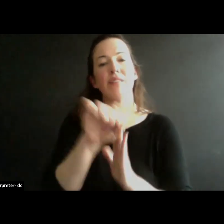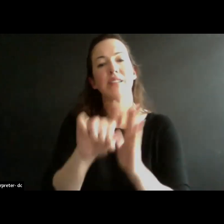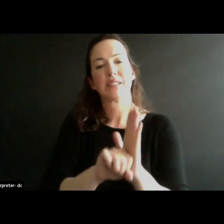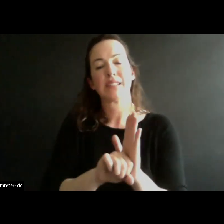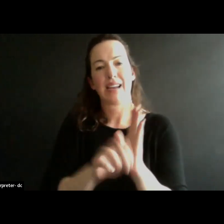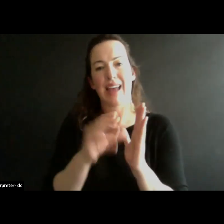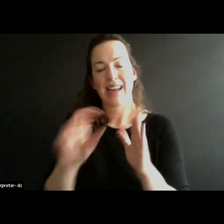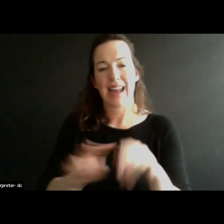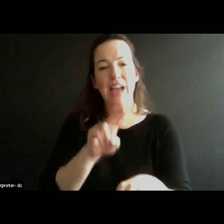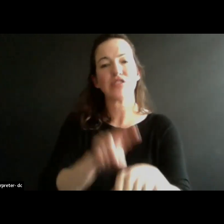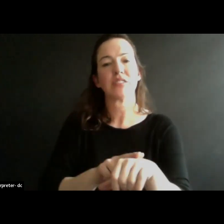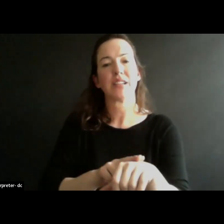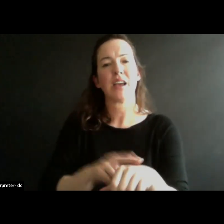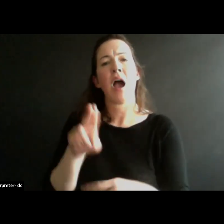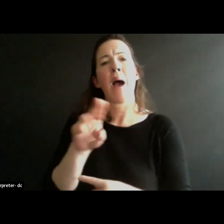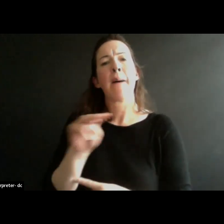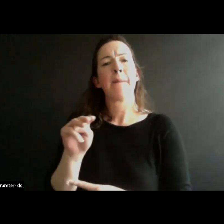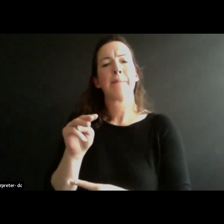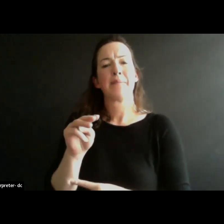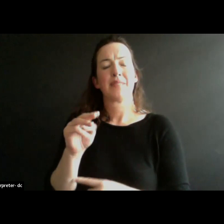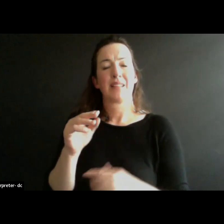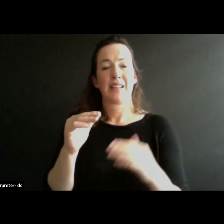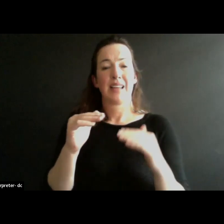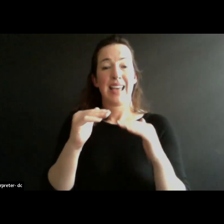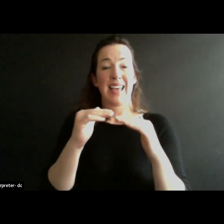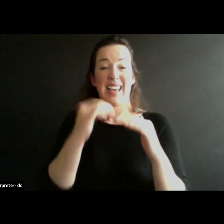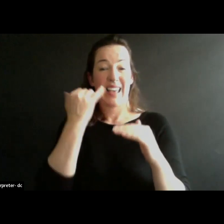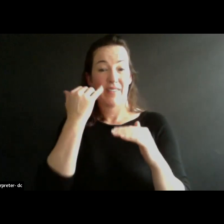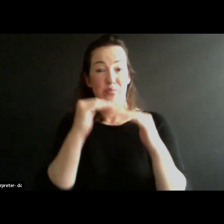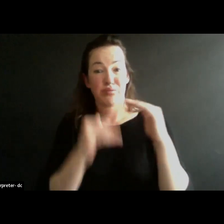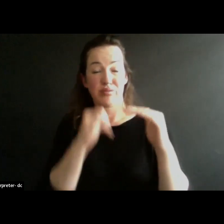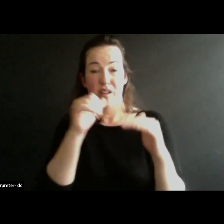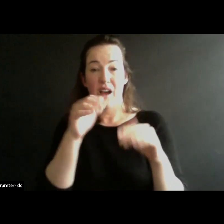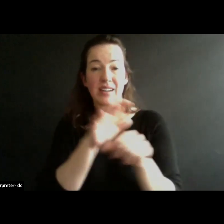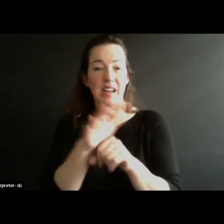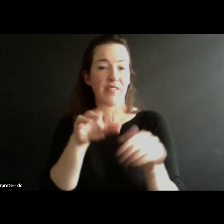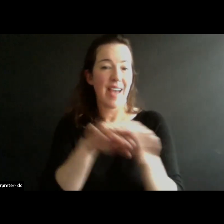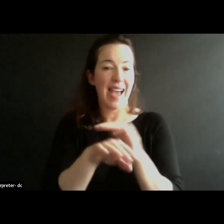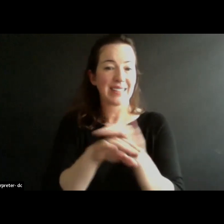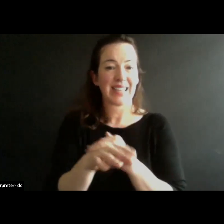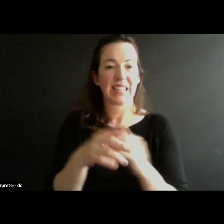nationally is that inequitable access to fast and reliable Internet things like disparities